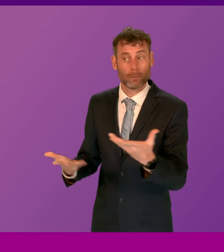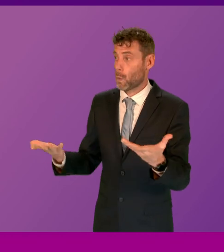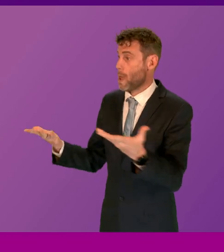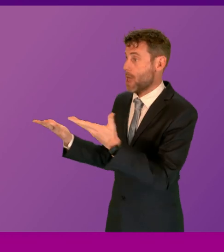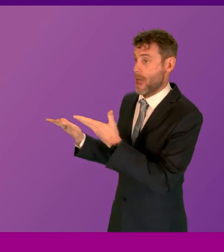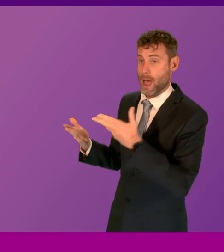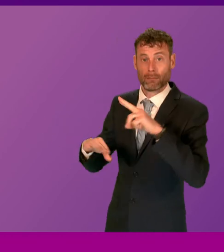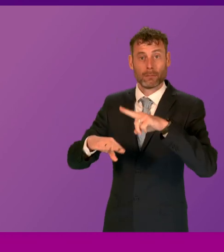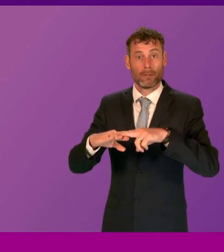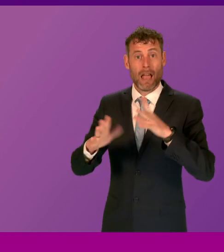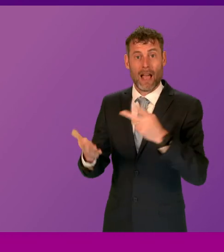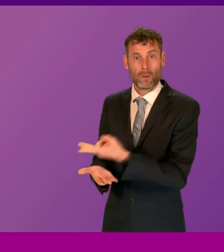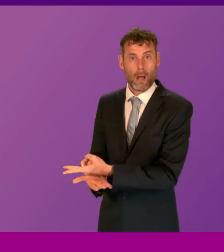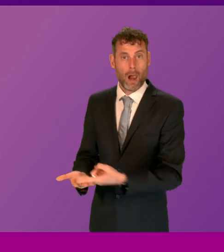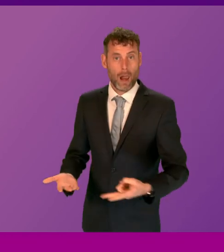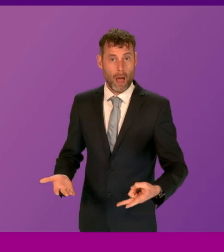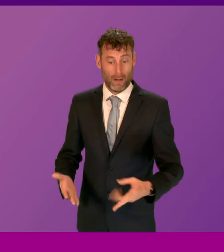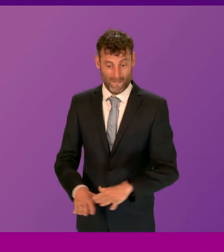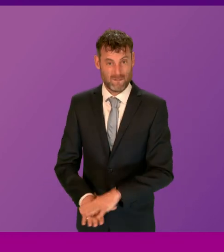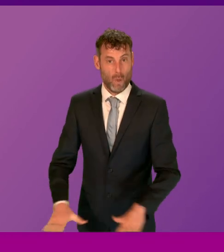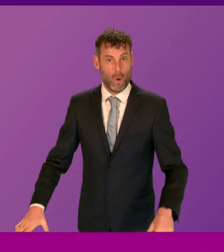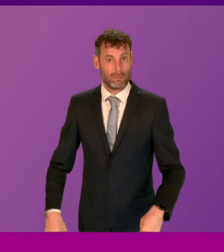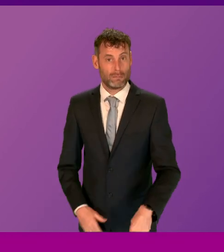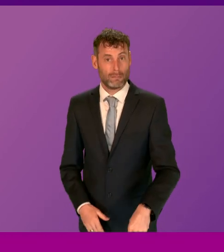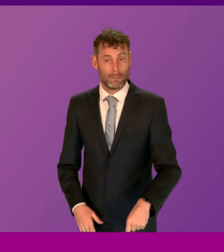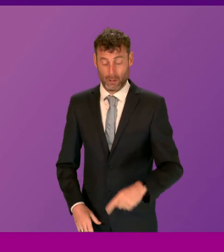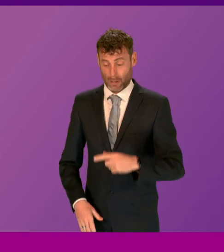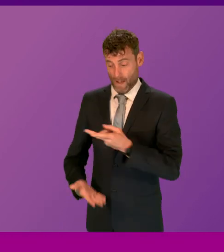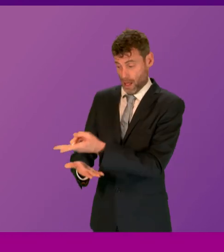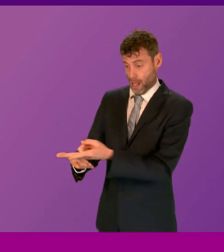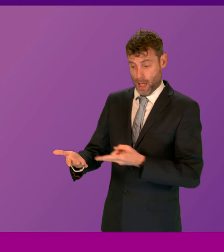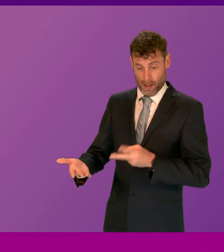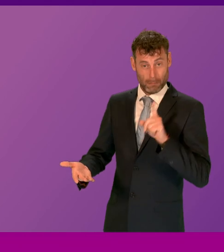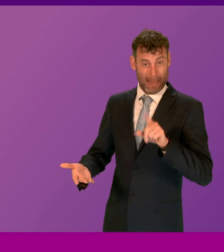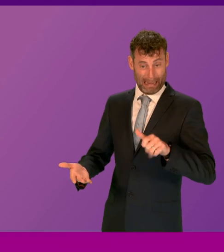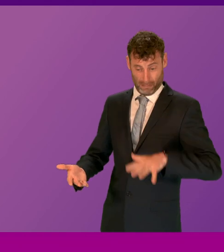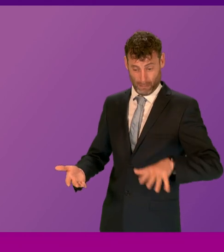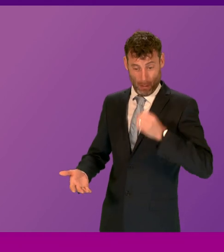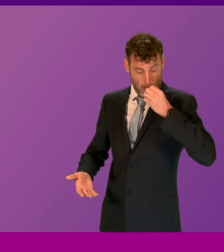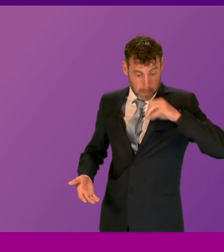She told me that, to alleviate the pain that she was in, she had to lie on the floor, surrounded